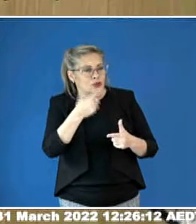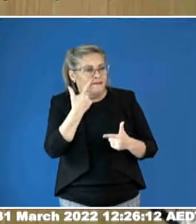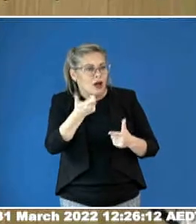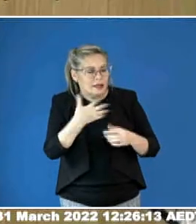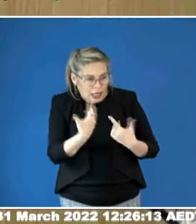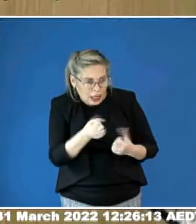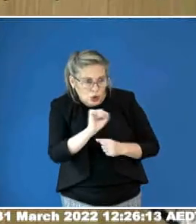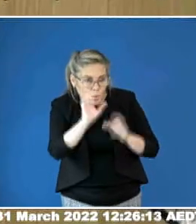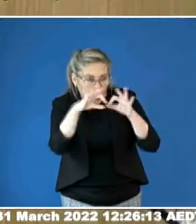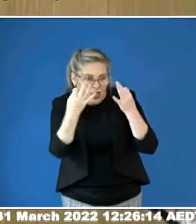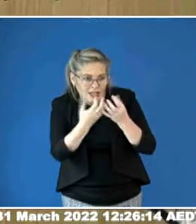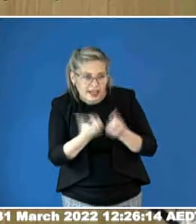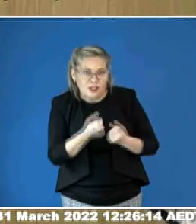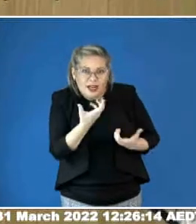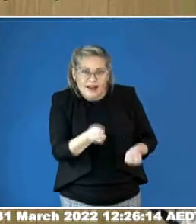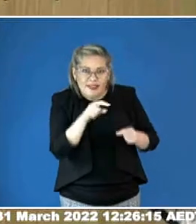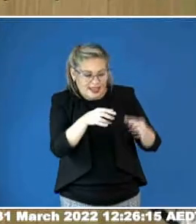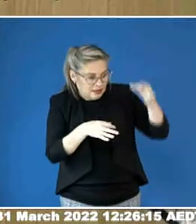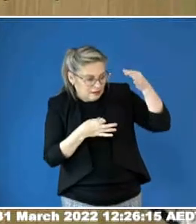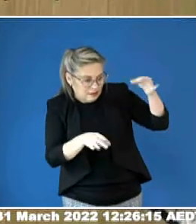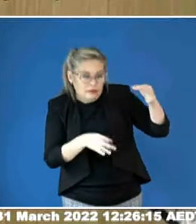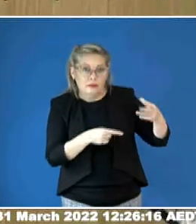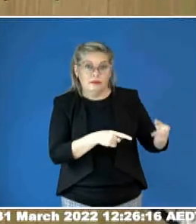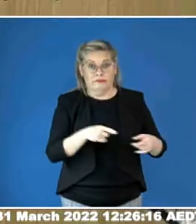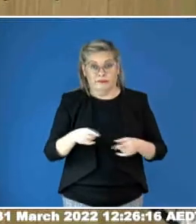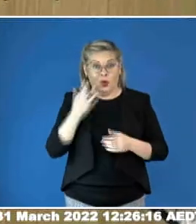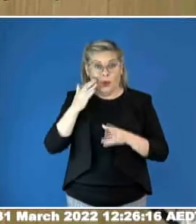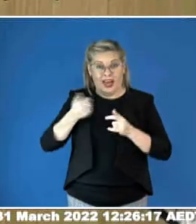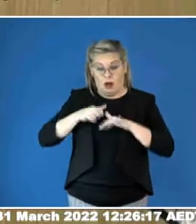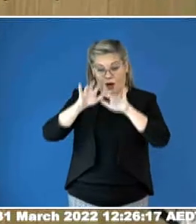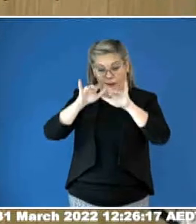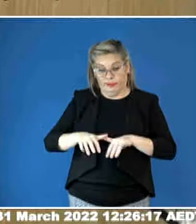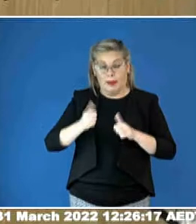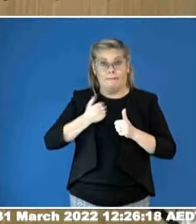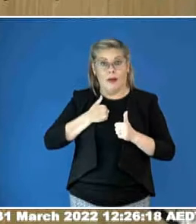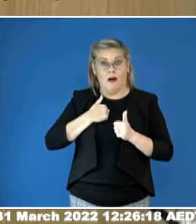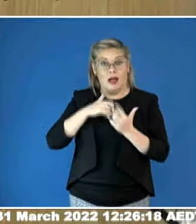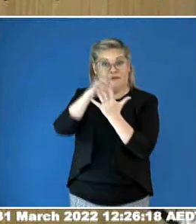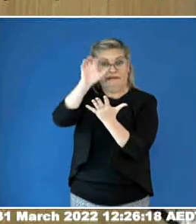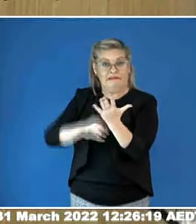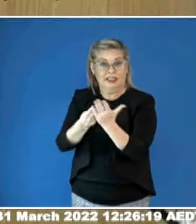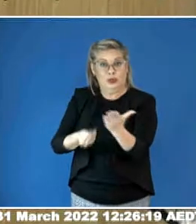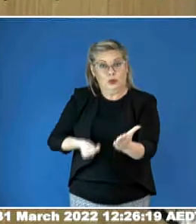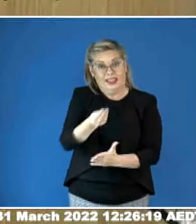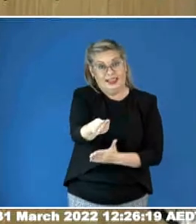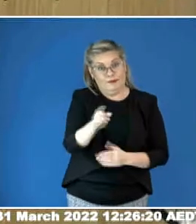That is a document which, on its face, says the effective date is 31 October 2015,